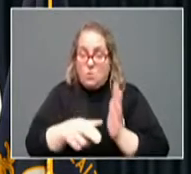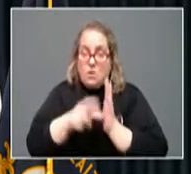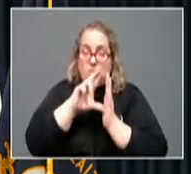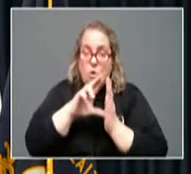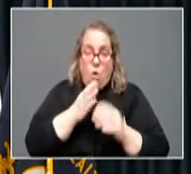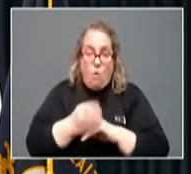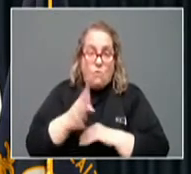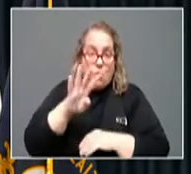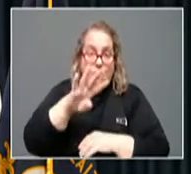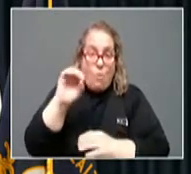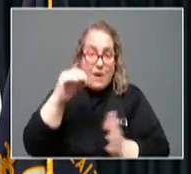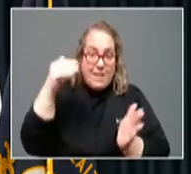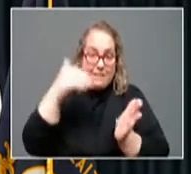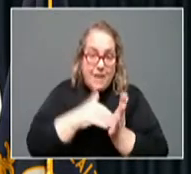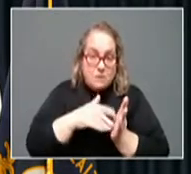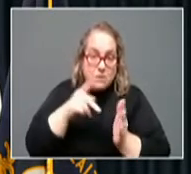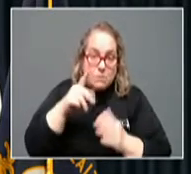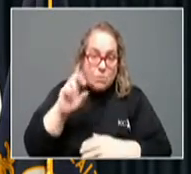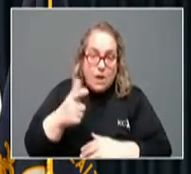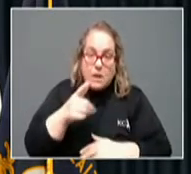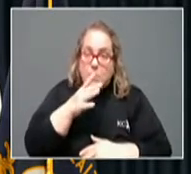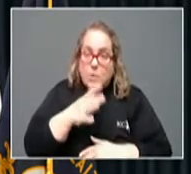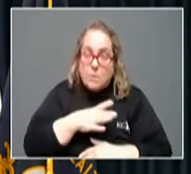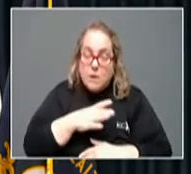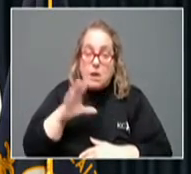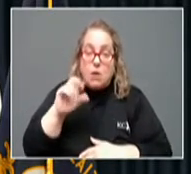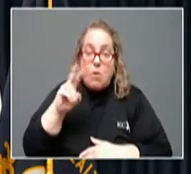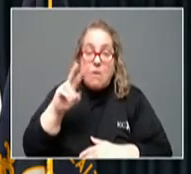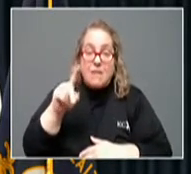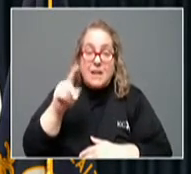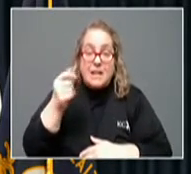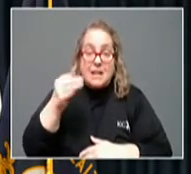they found that COVID-19 vaccination during pregnancy was in no way